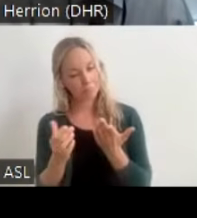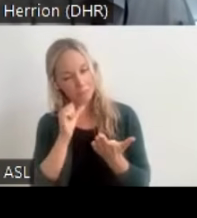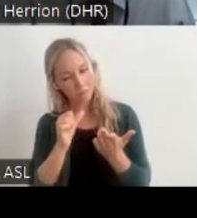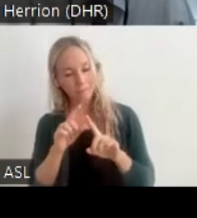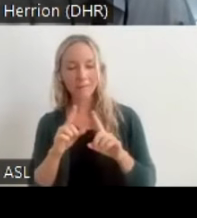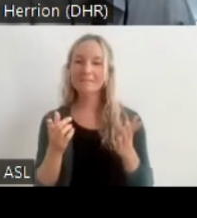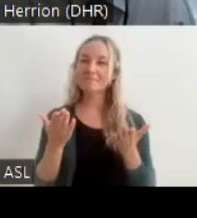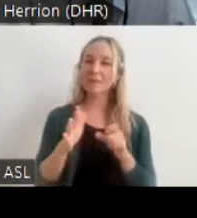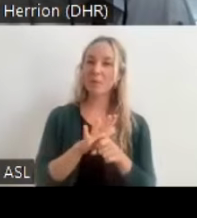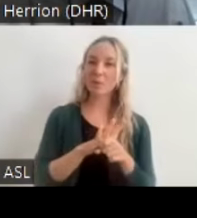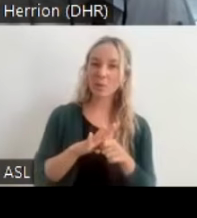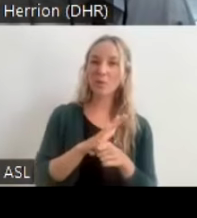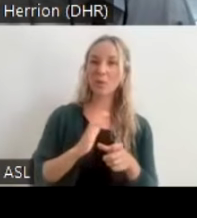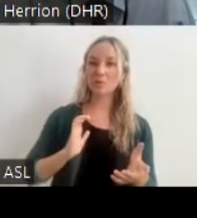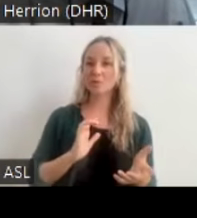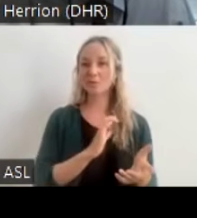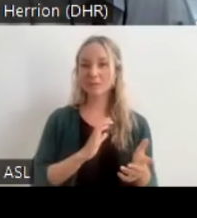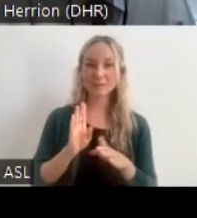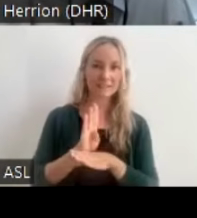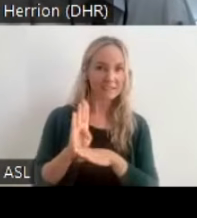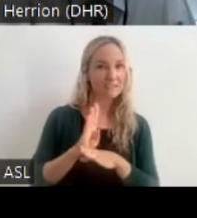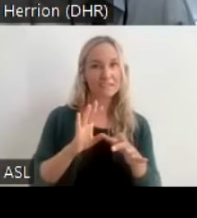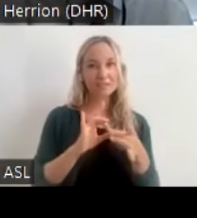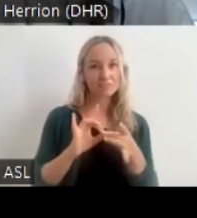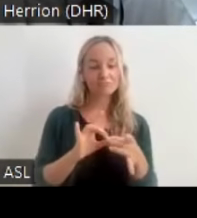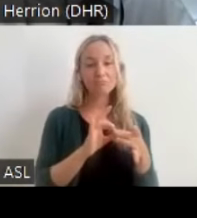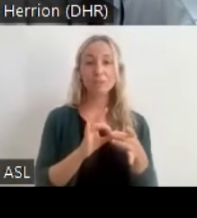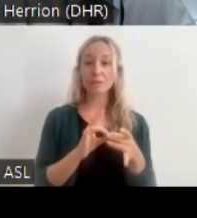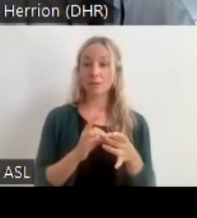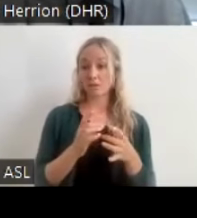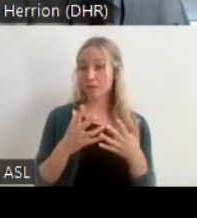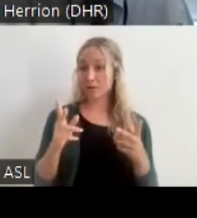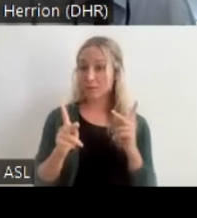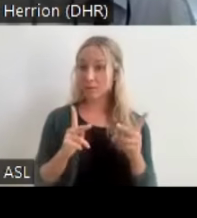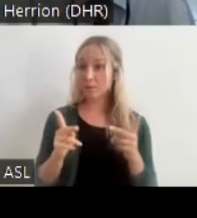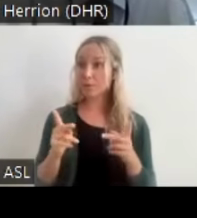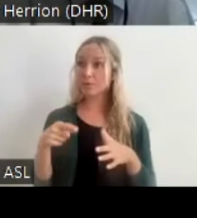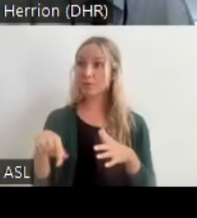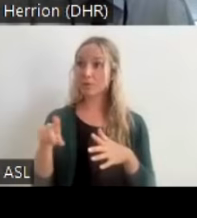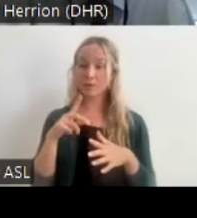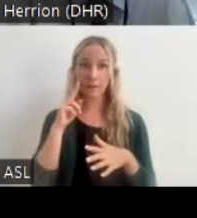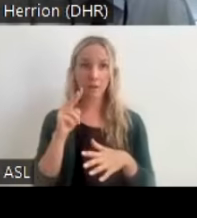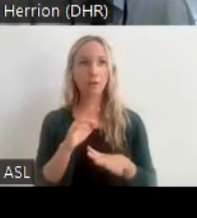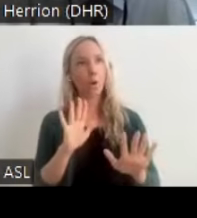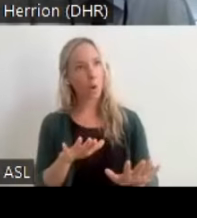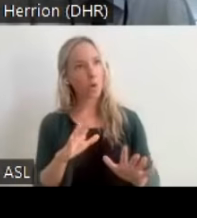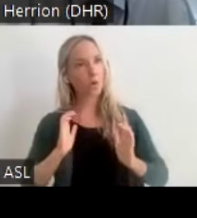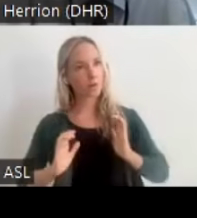treated us as a customer service issue, Let's get more customers into the business to spend their